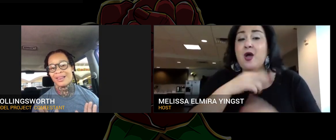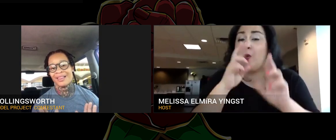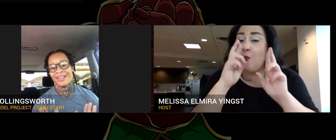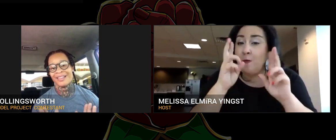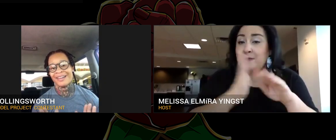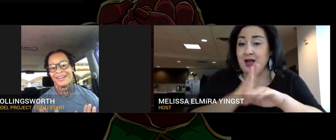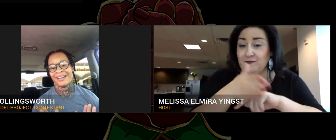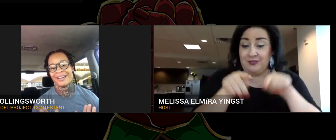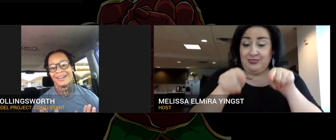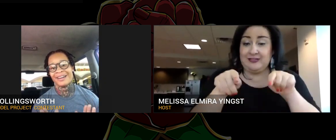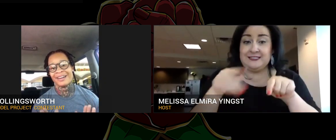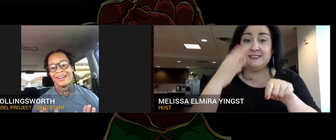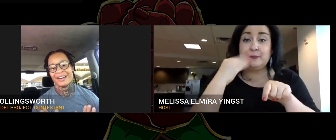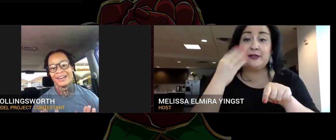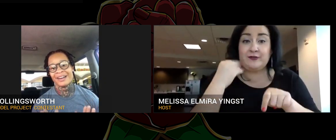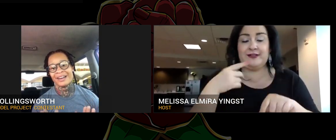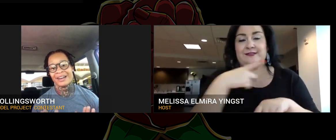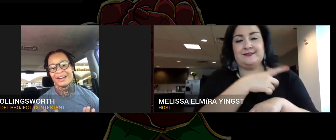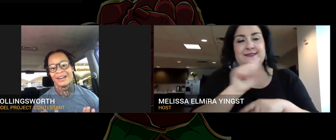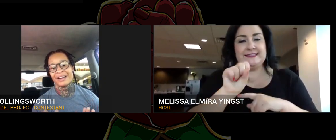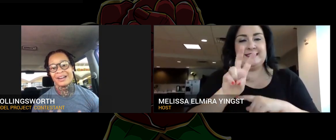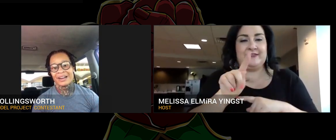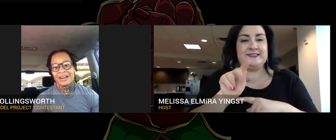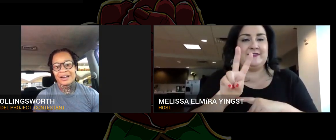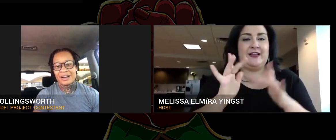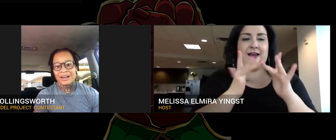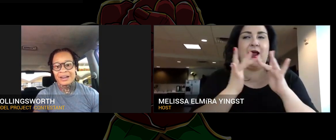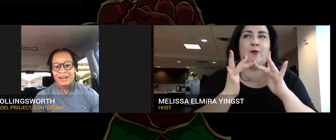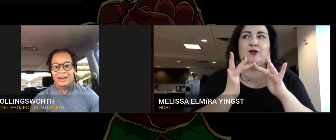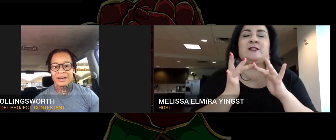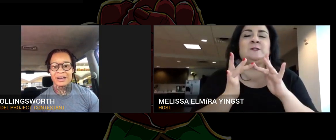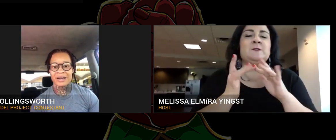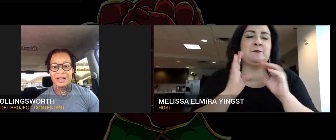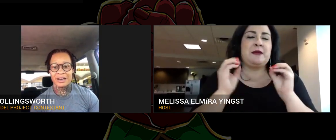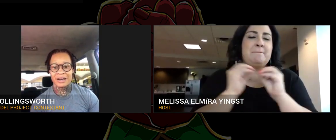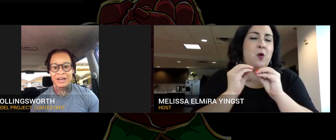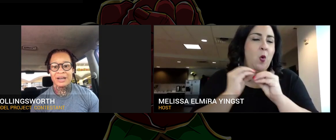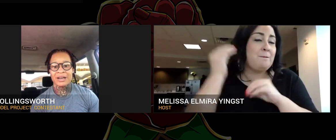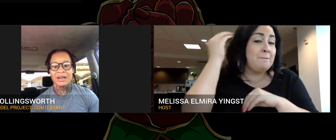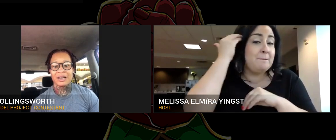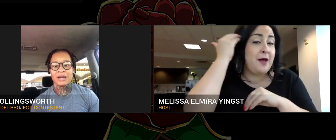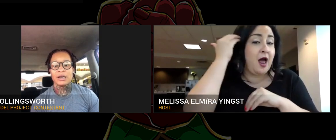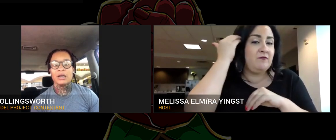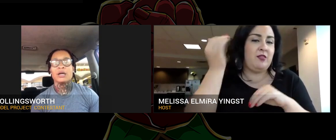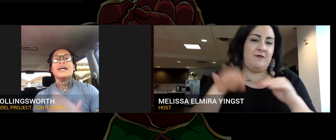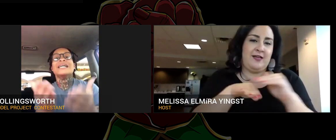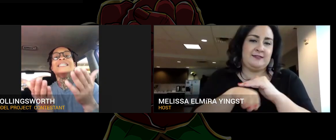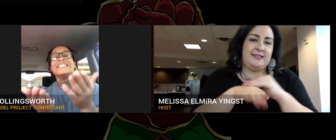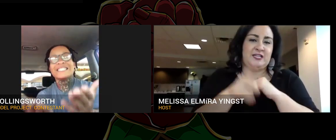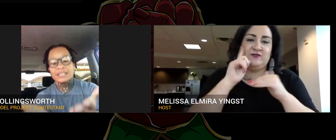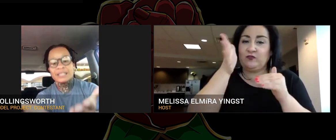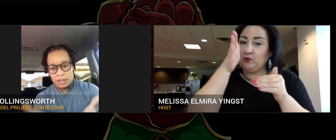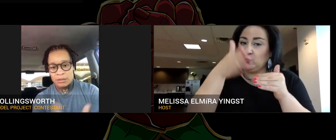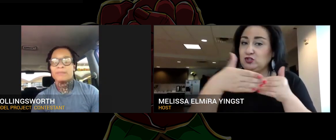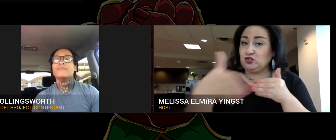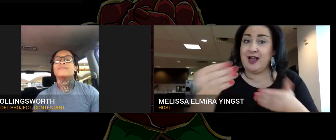I hope after this experience, that TV network, can bring accessibility in the future.